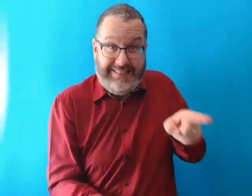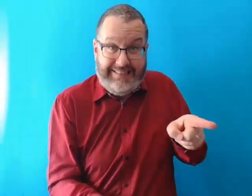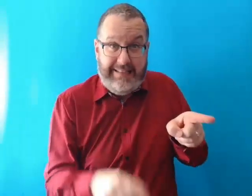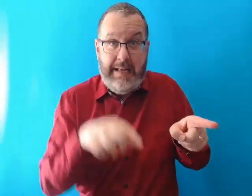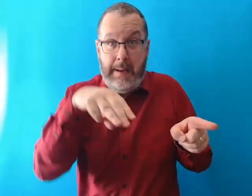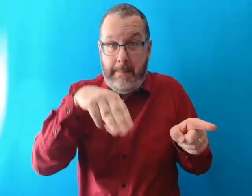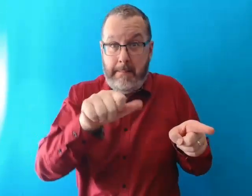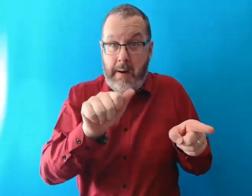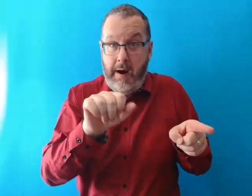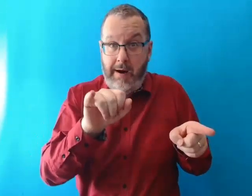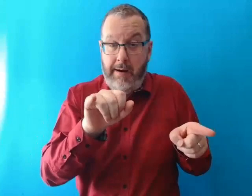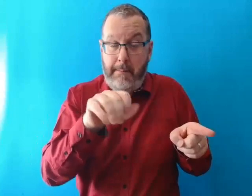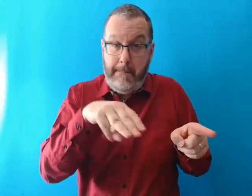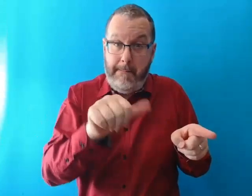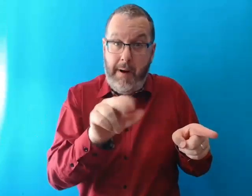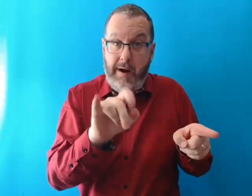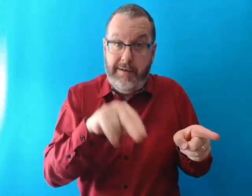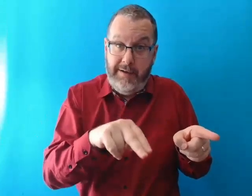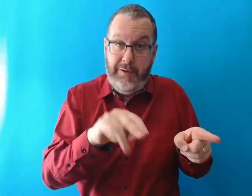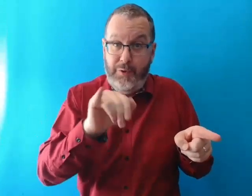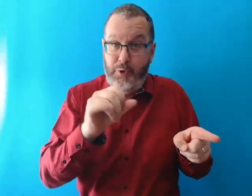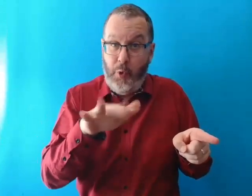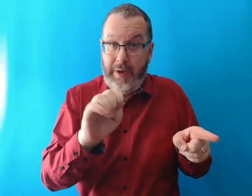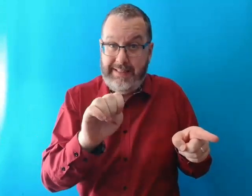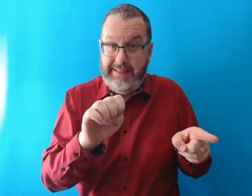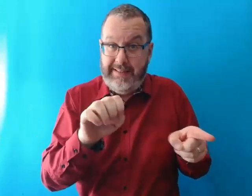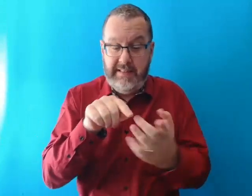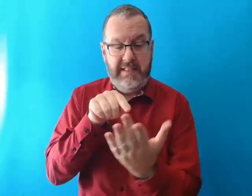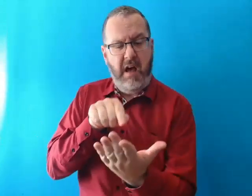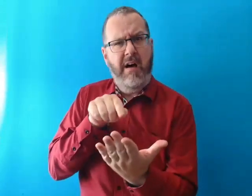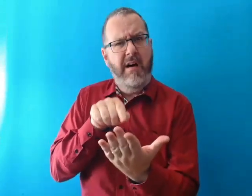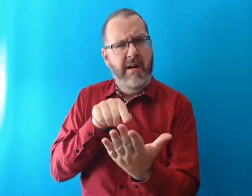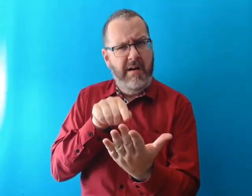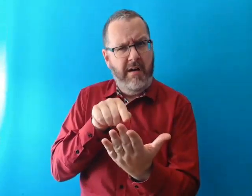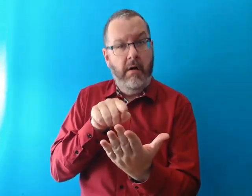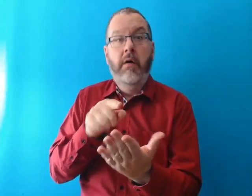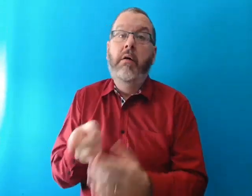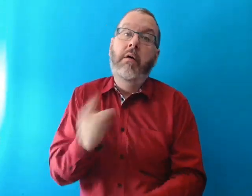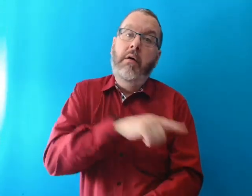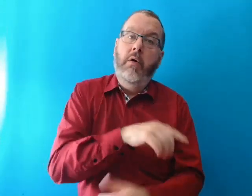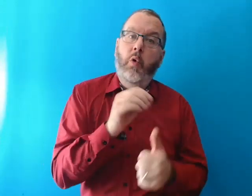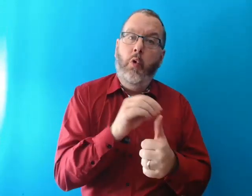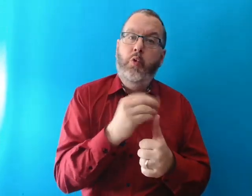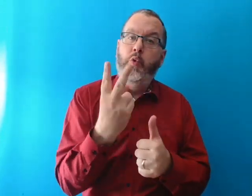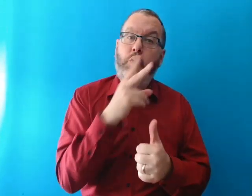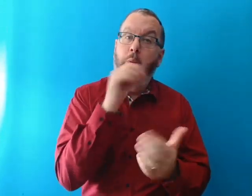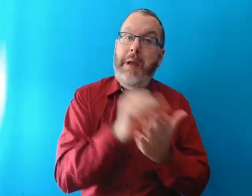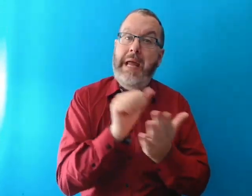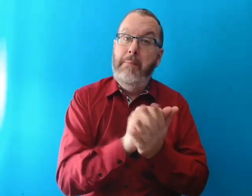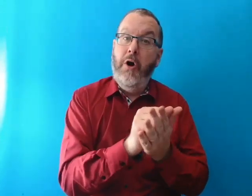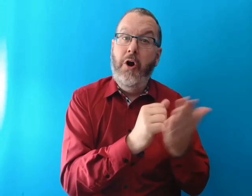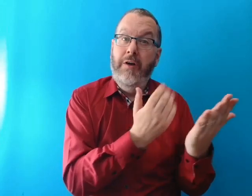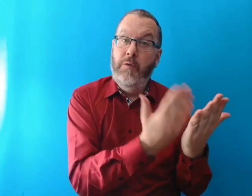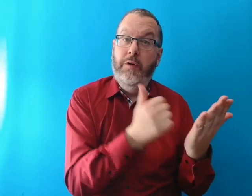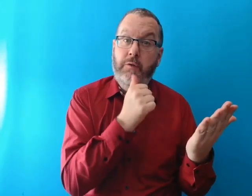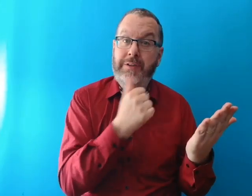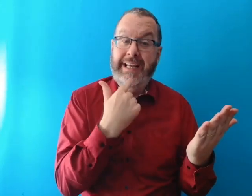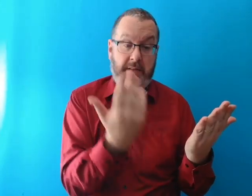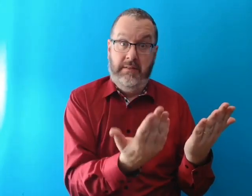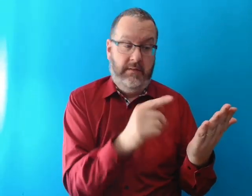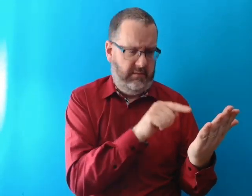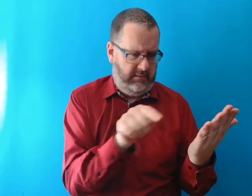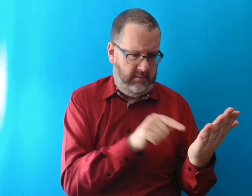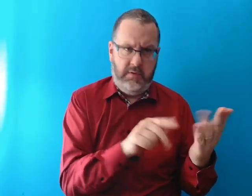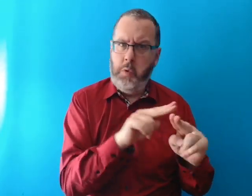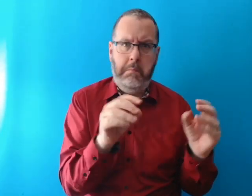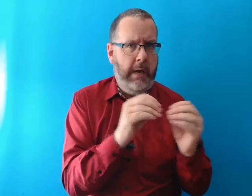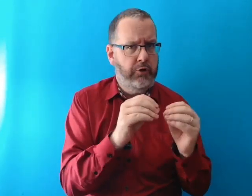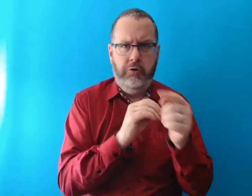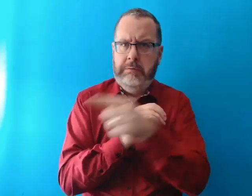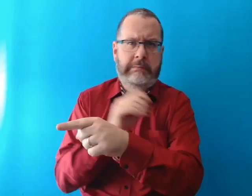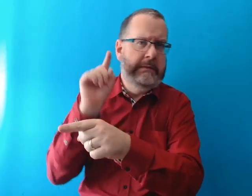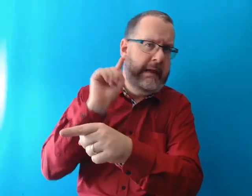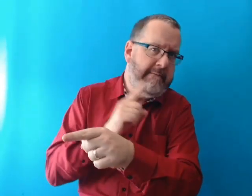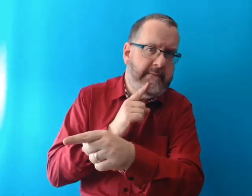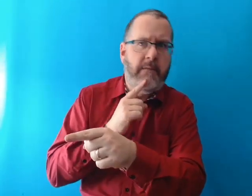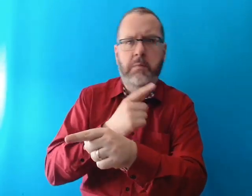[i.e. Martin]. This point isn’t mentioned at all in the other two newspaper articles.